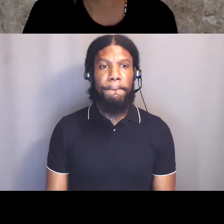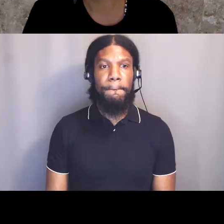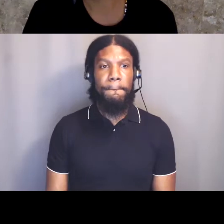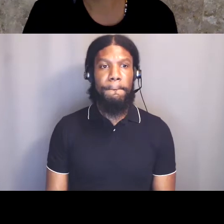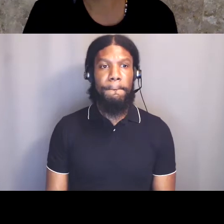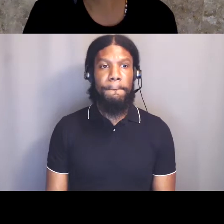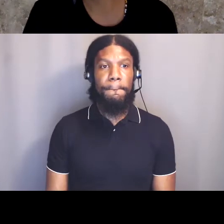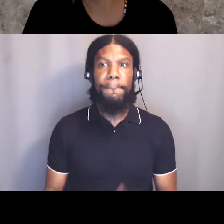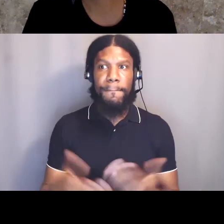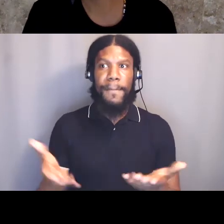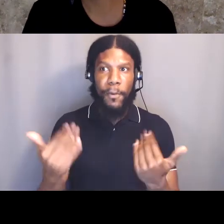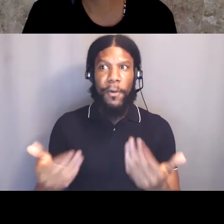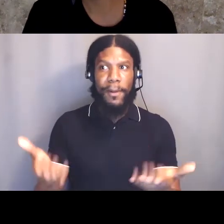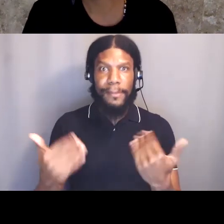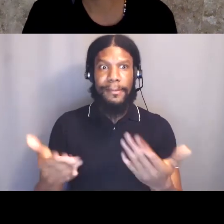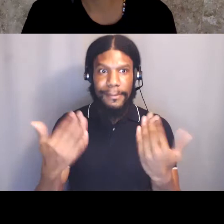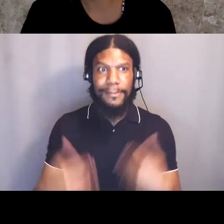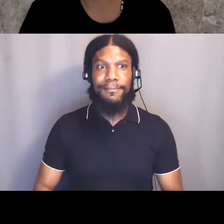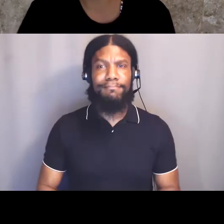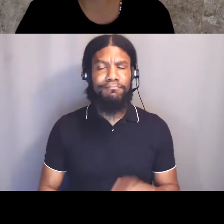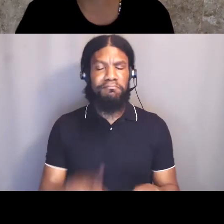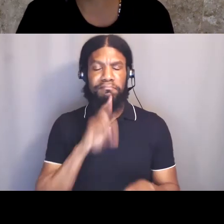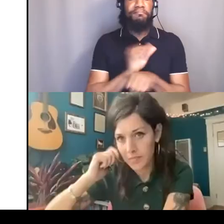Come on now. [Liz] I certainly can. Yes please.